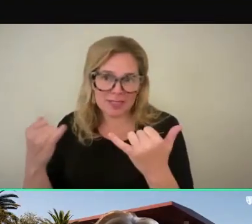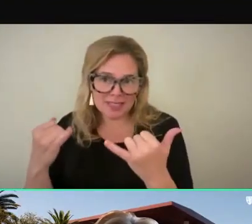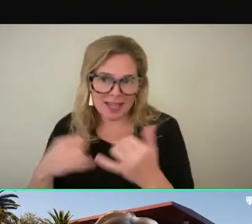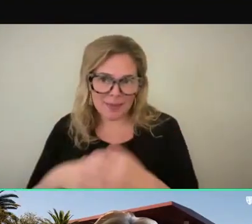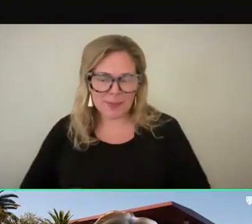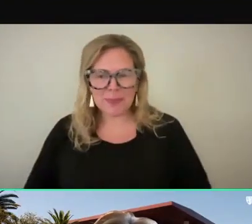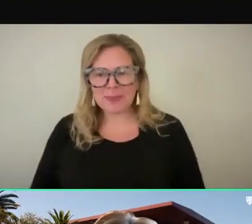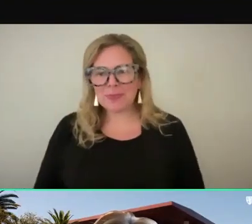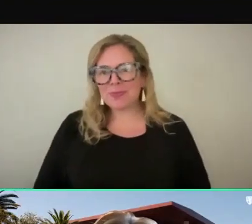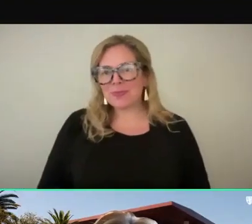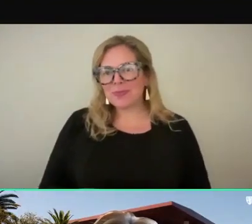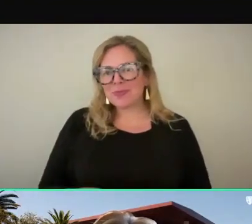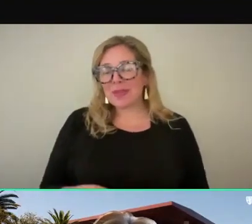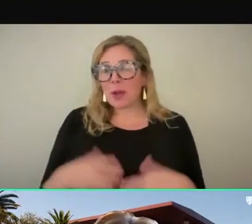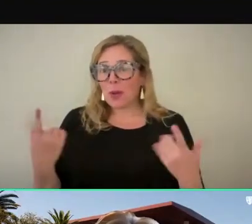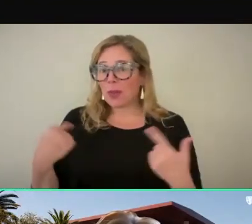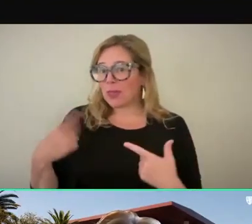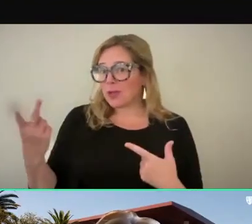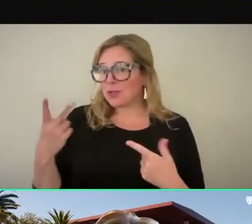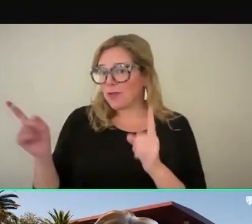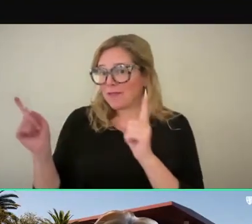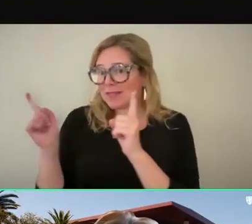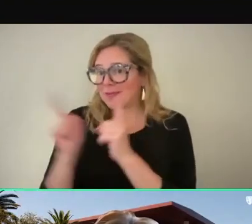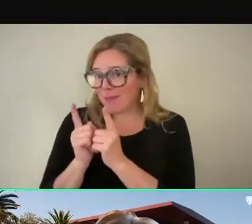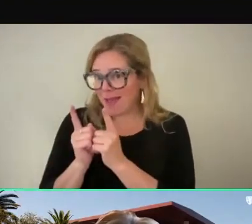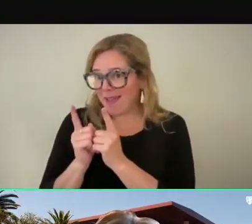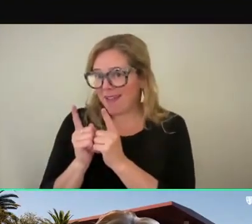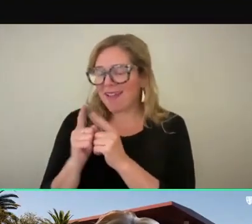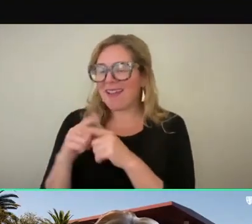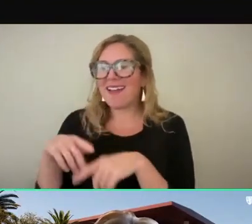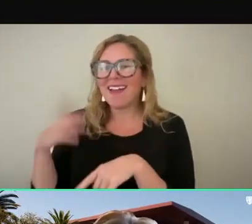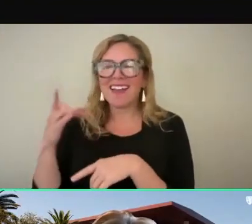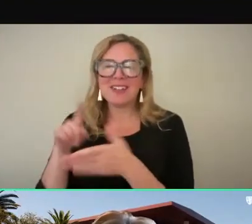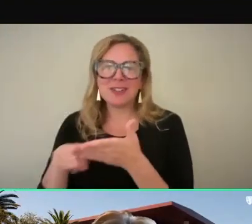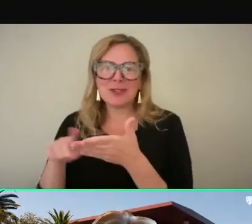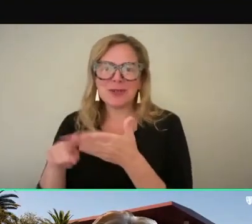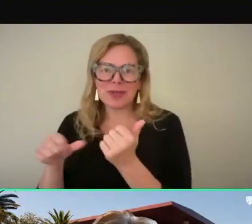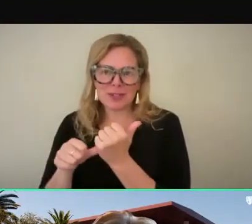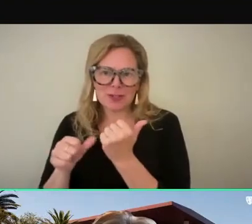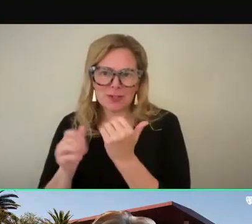Skvarkova is a research associate at Arizona State University on a very exciting project with the